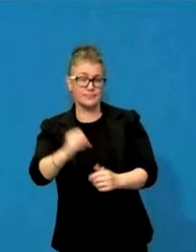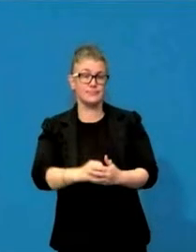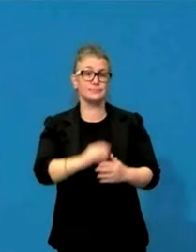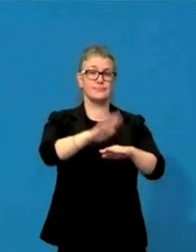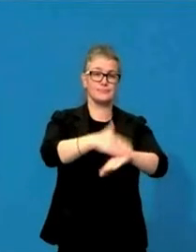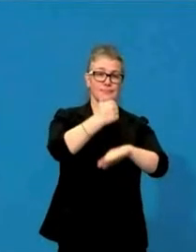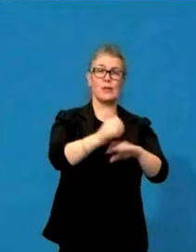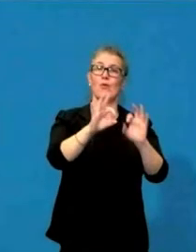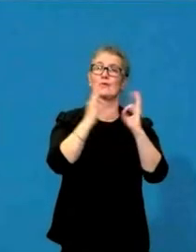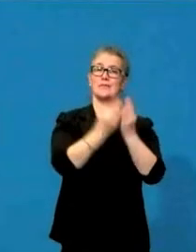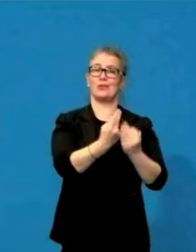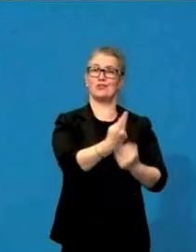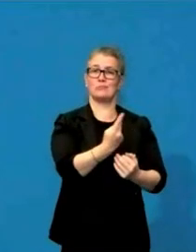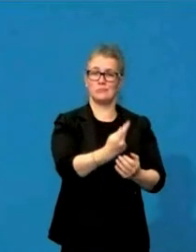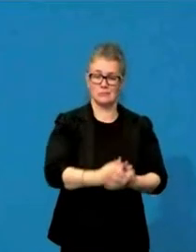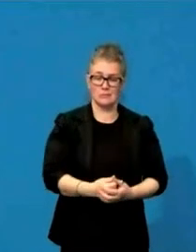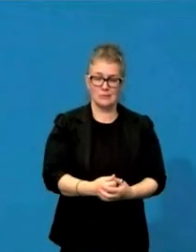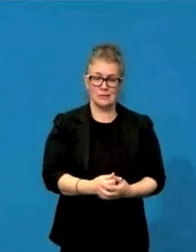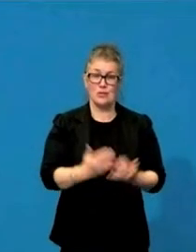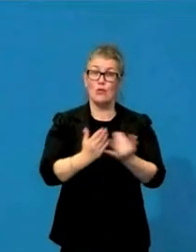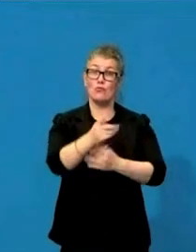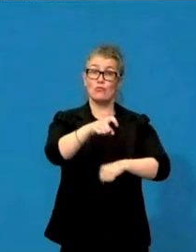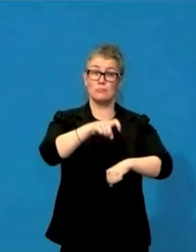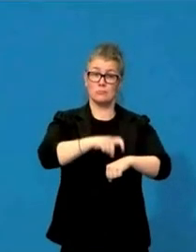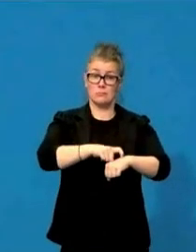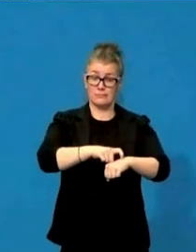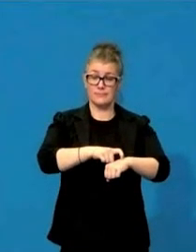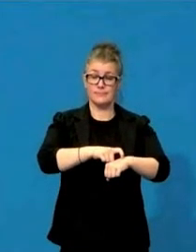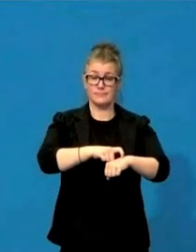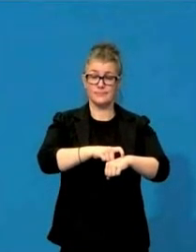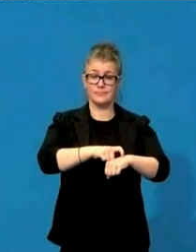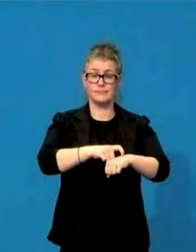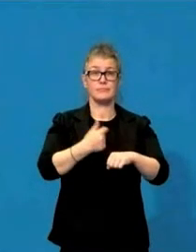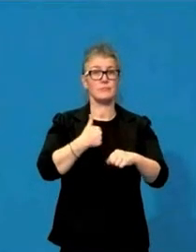And, during that time, I travelled extensively throughout the Kimberley,